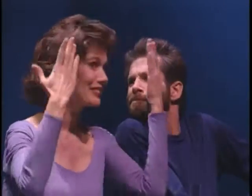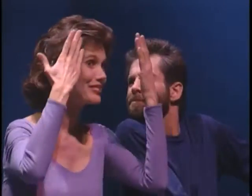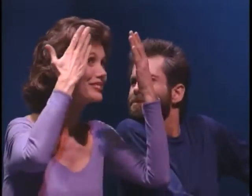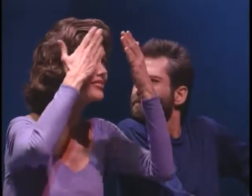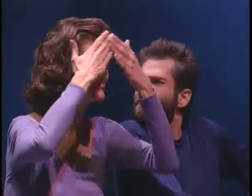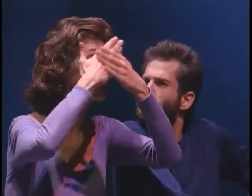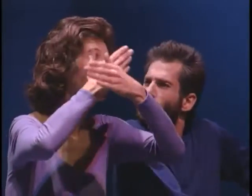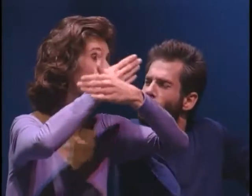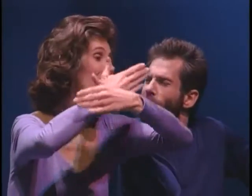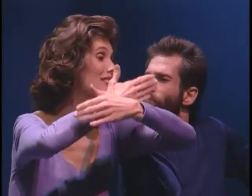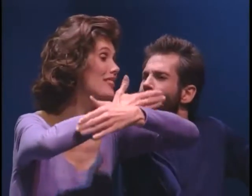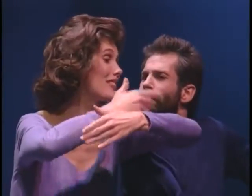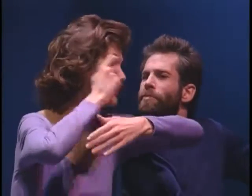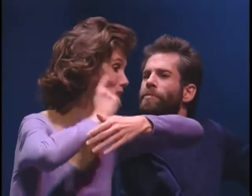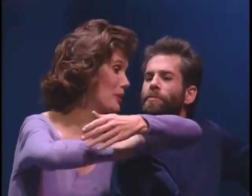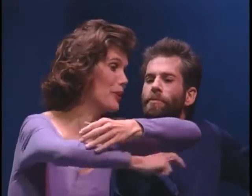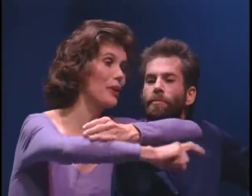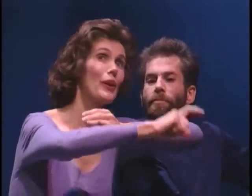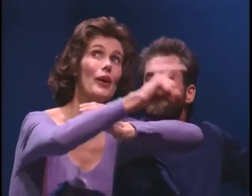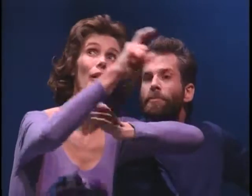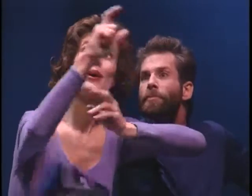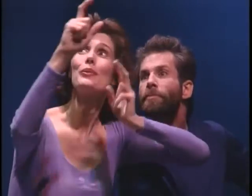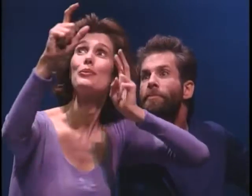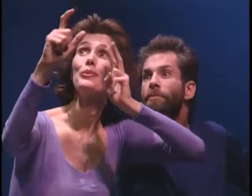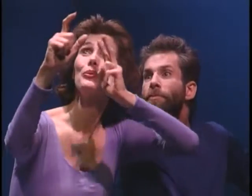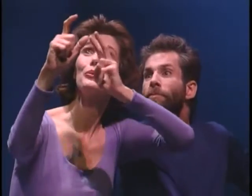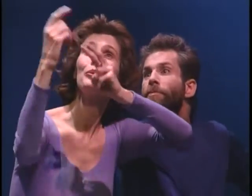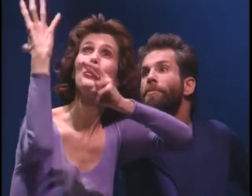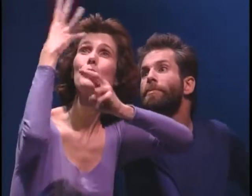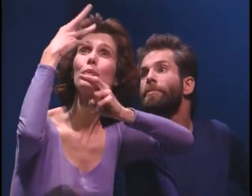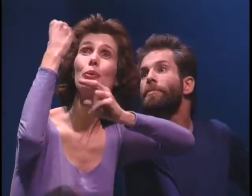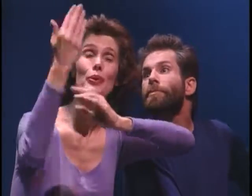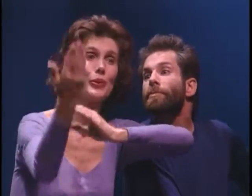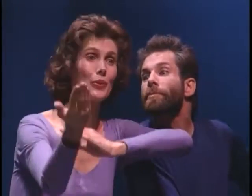to the MU and will rise with the Sun